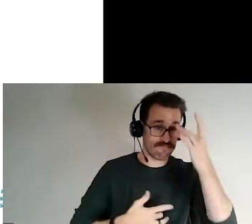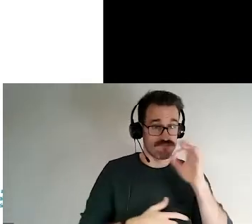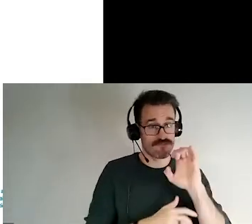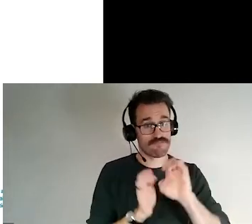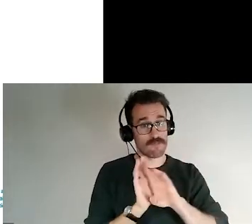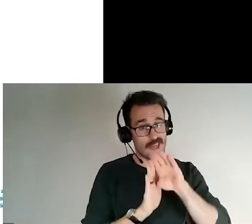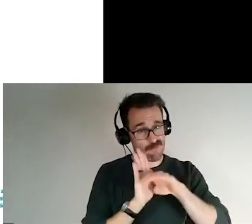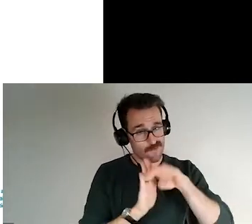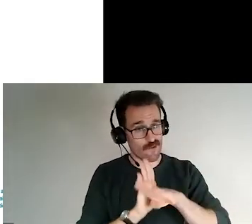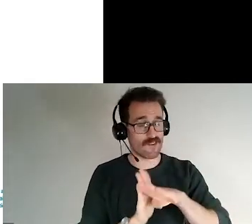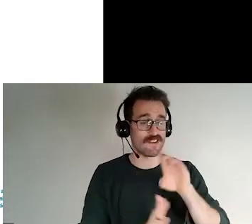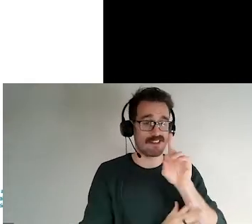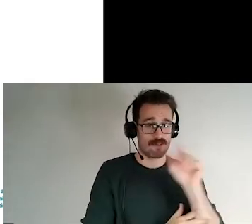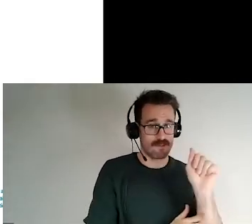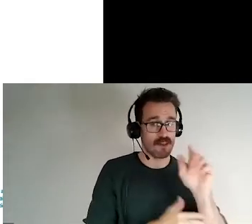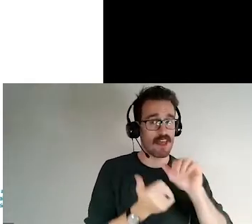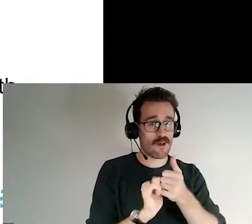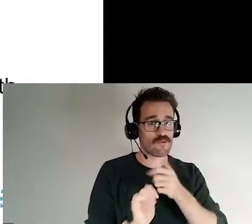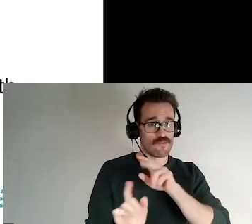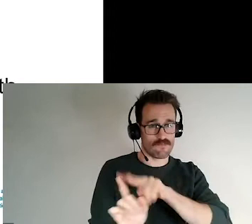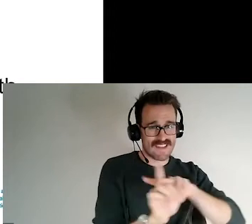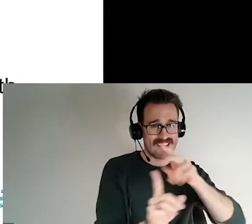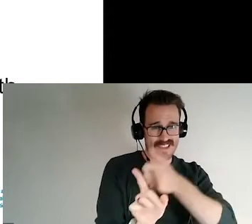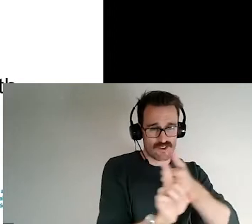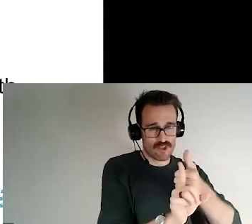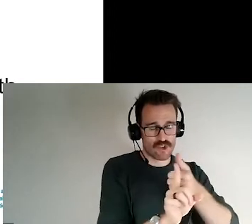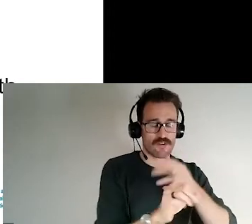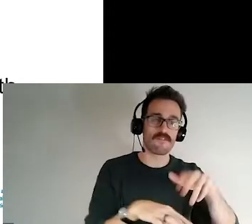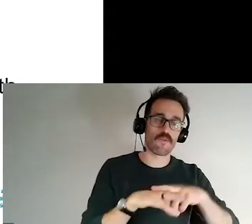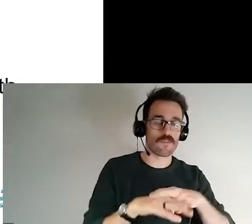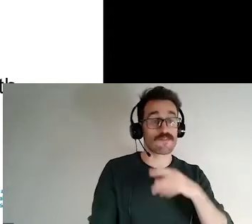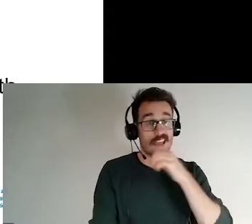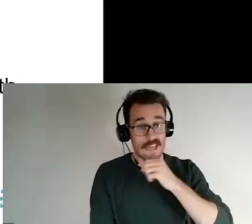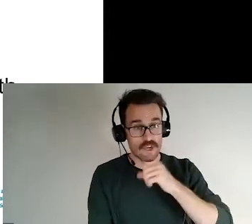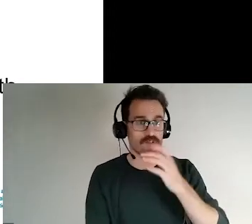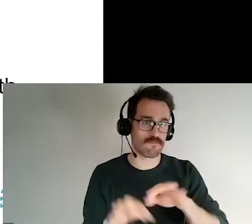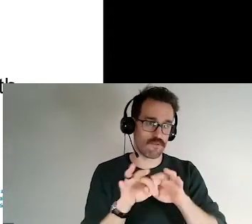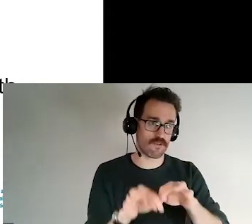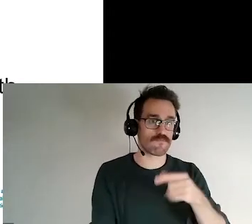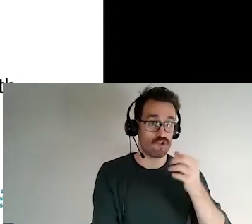characteristics like gender and age. We've consulted over 20 research experts. We've had